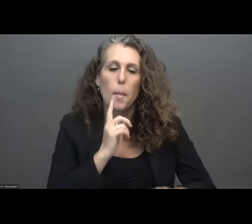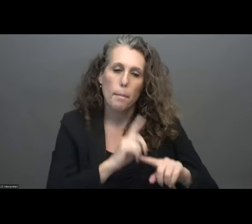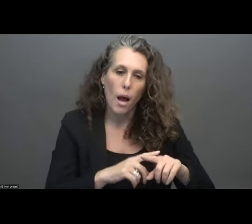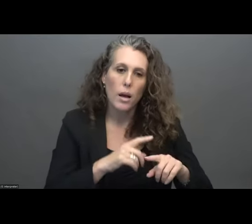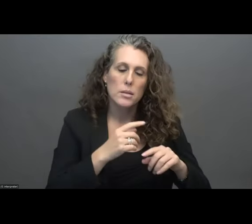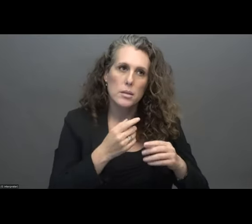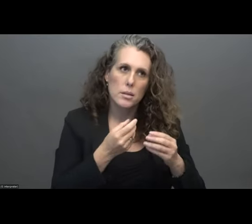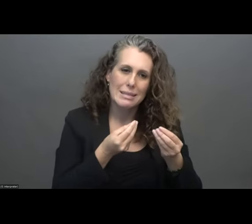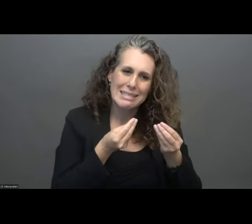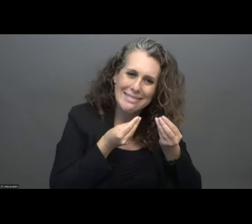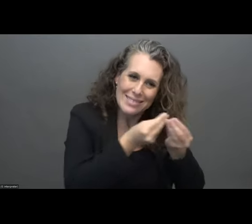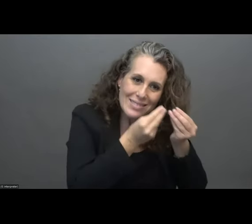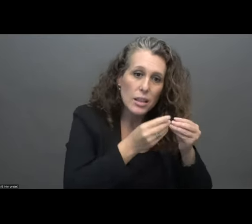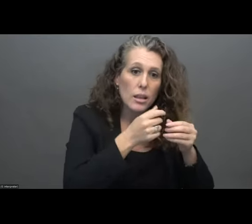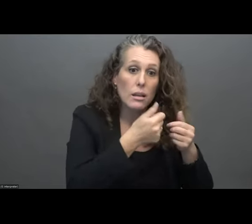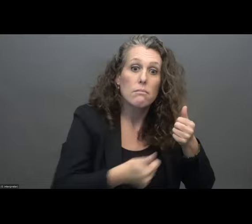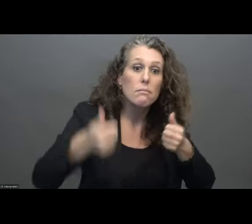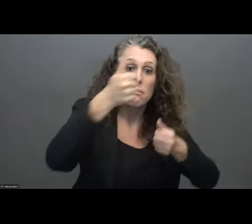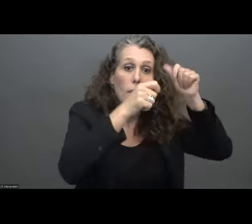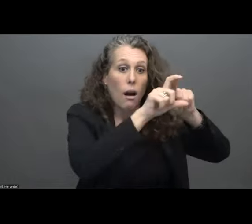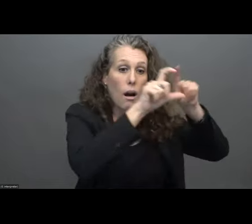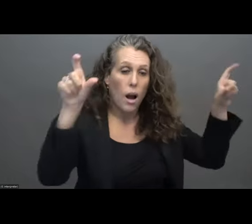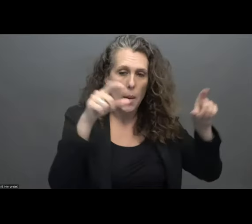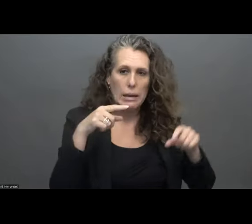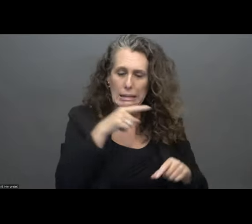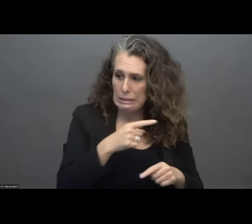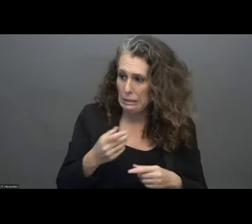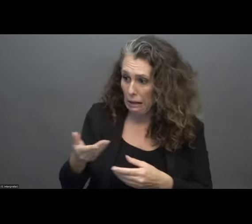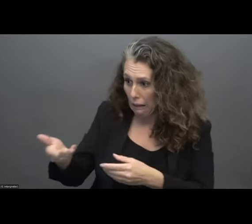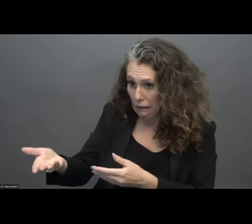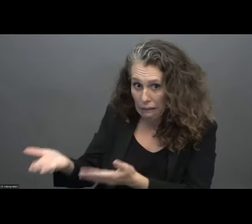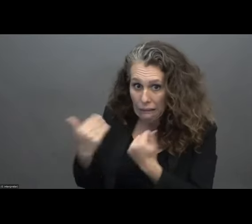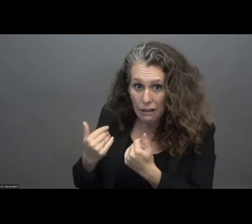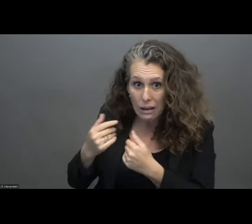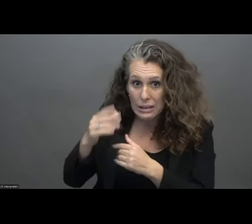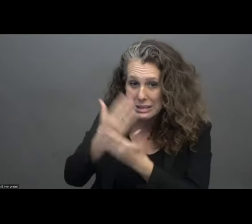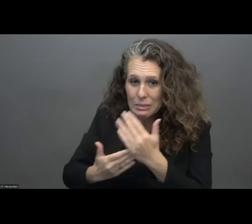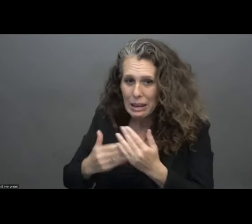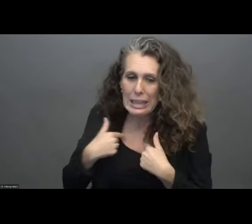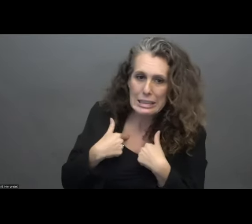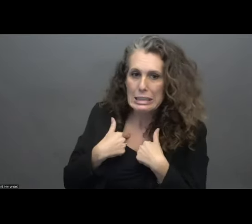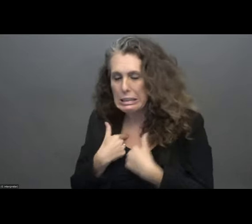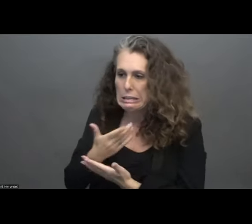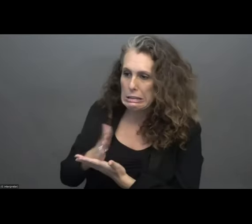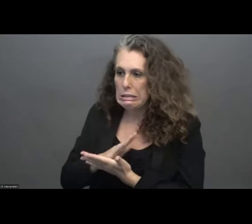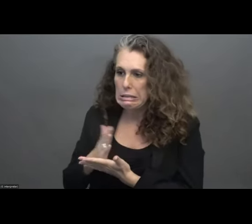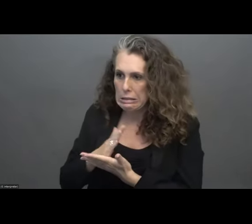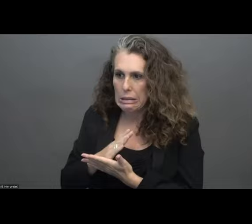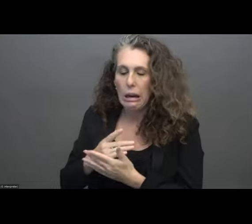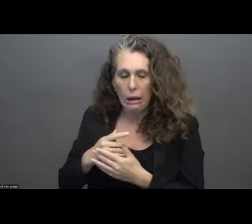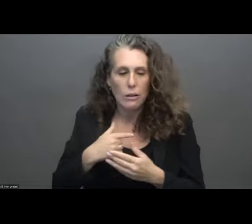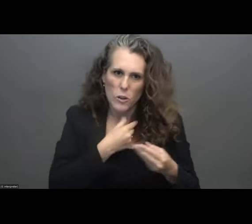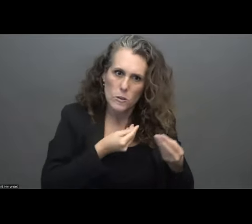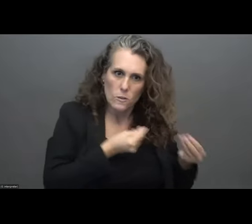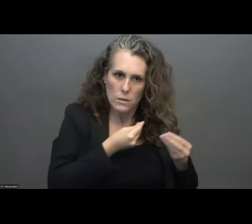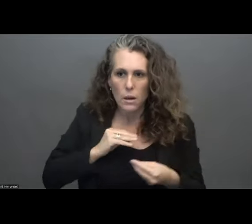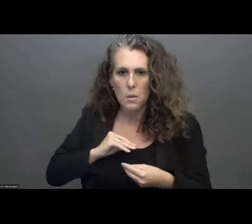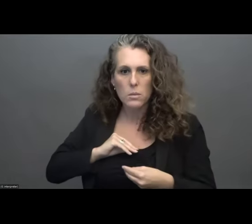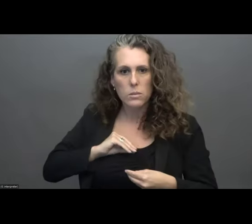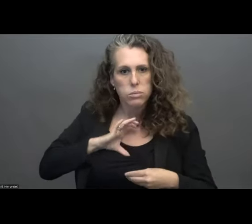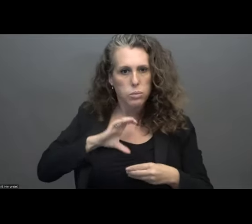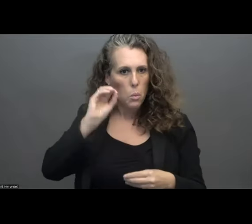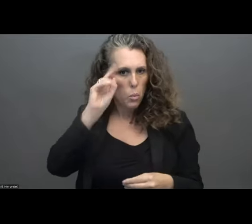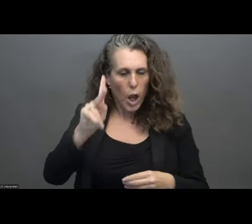16:40:52 been a shift in the respect recognition and and empowerment of organizations of persons